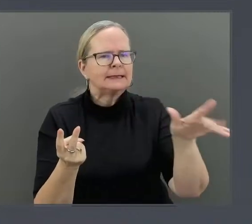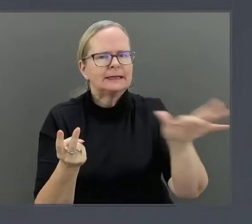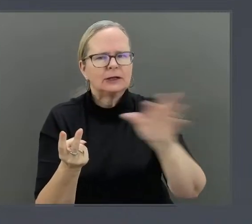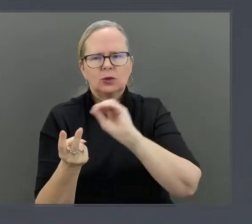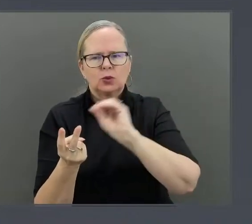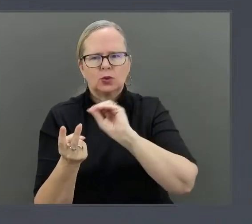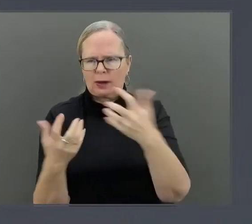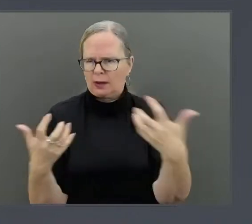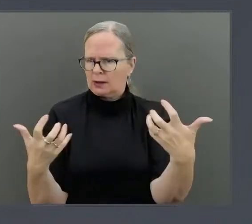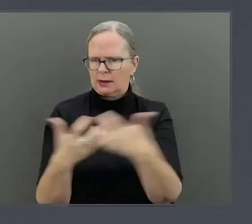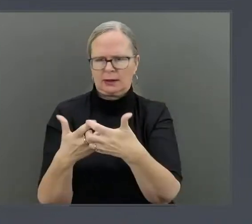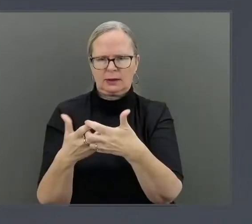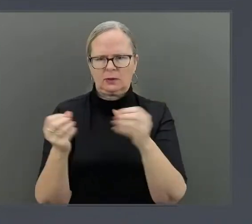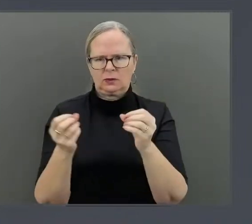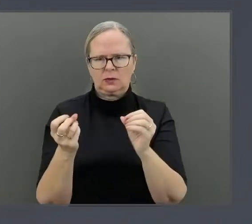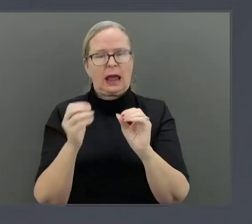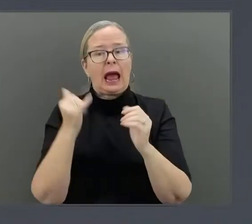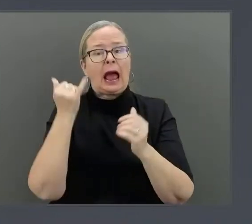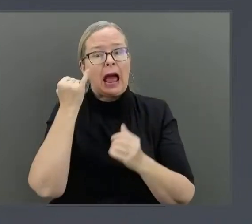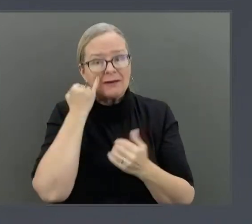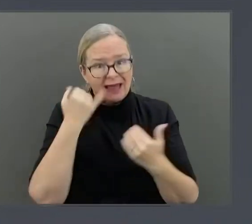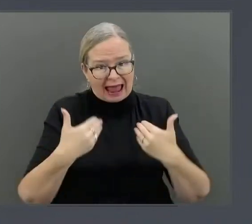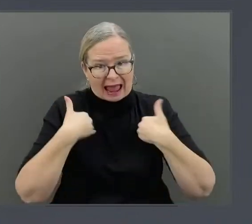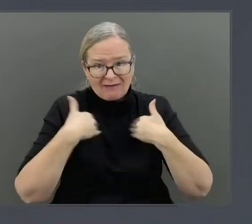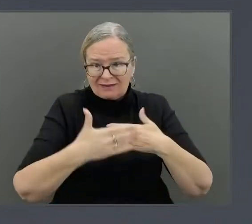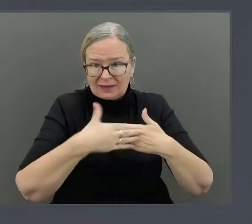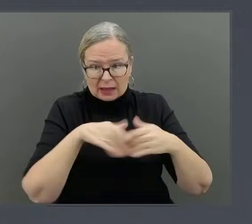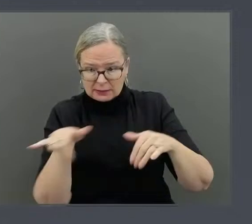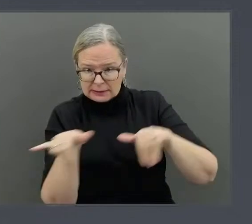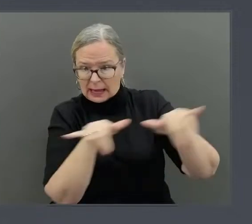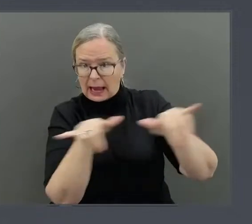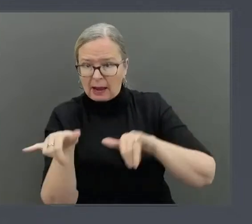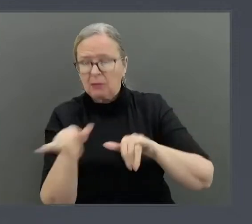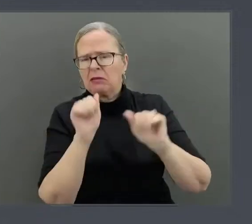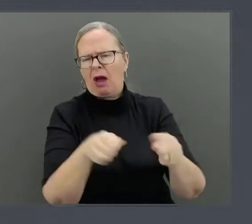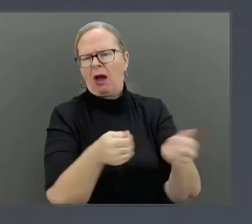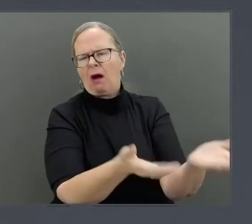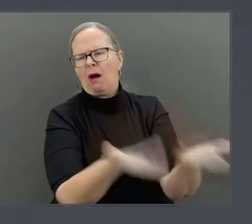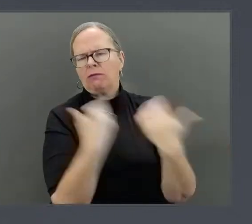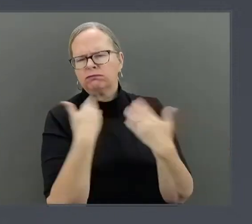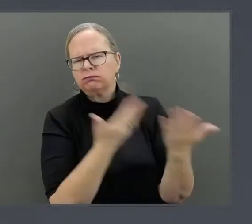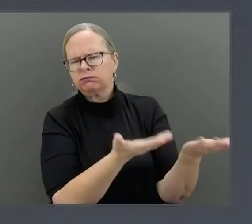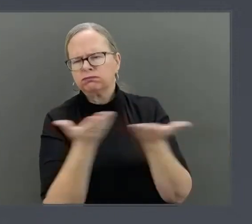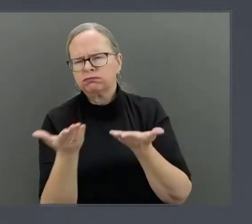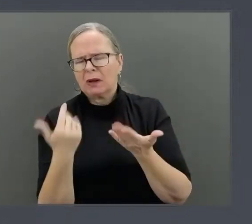so much faster by going to one of our neighbors unfortunately the issue is the size of the pipe